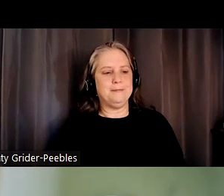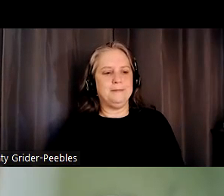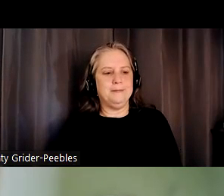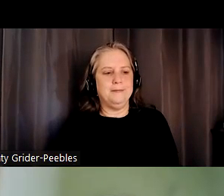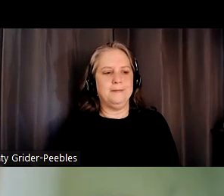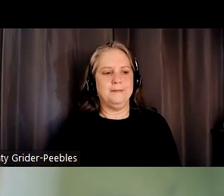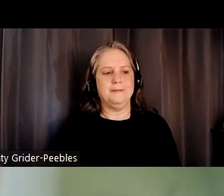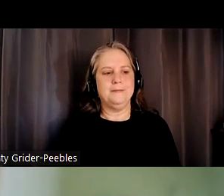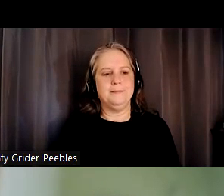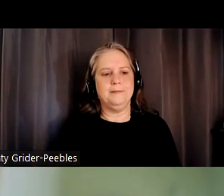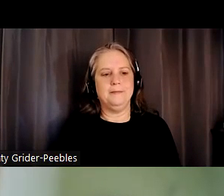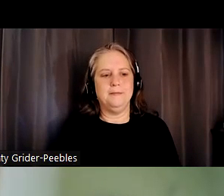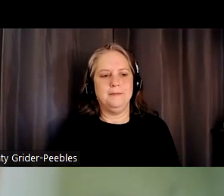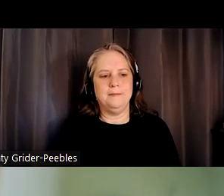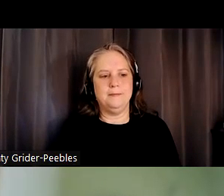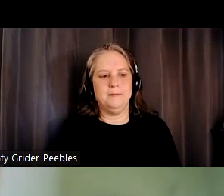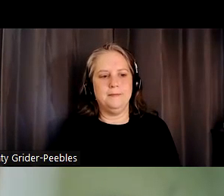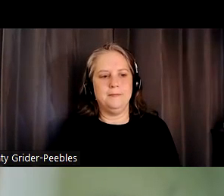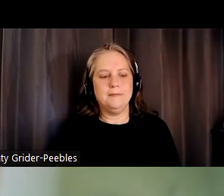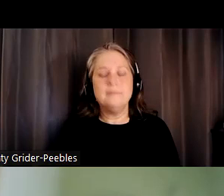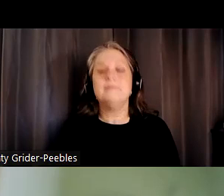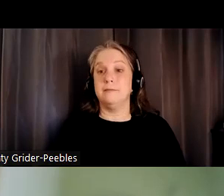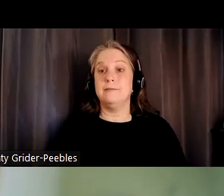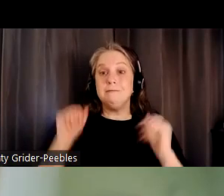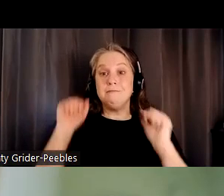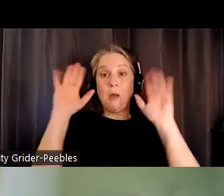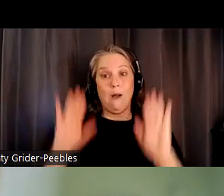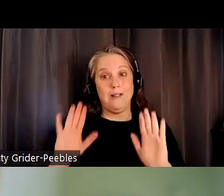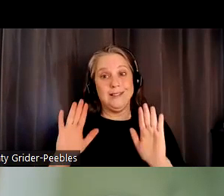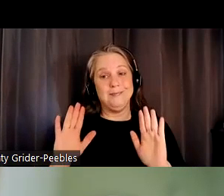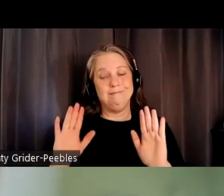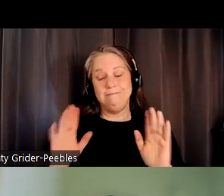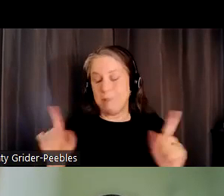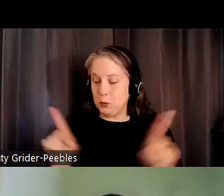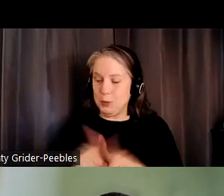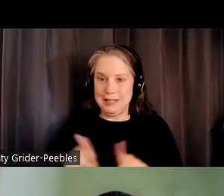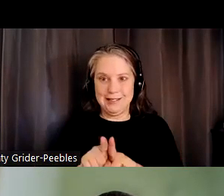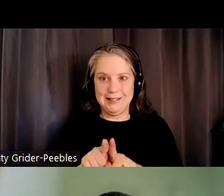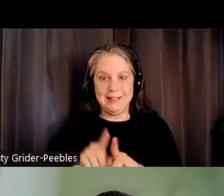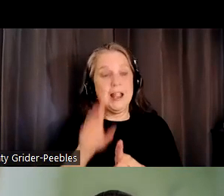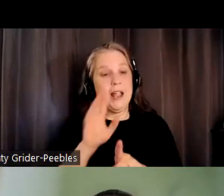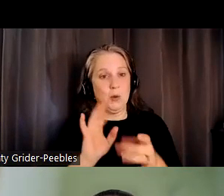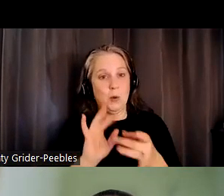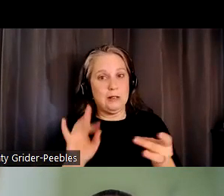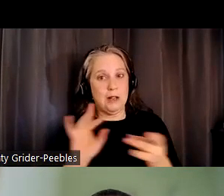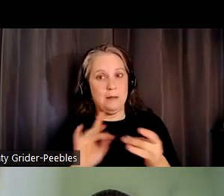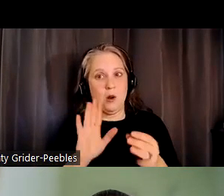Awesome. I completely agree. Your comment on mirroring language is